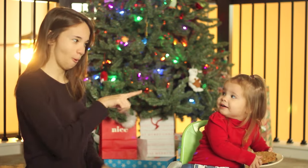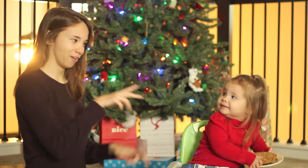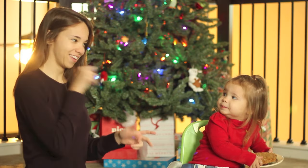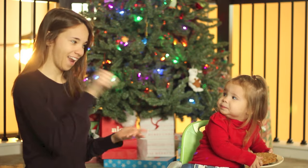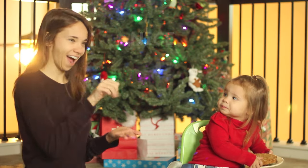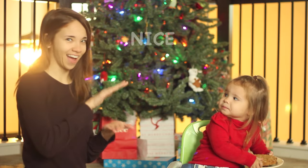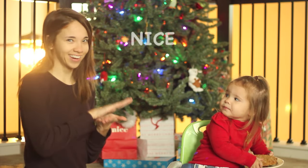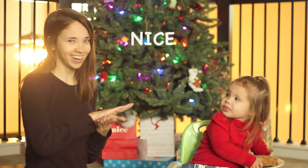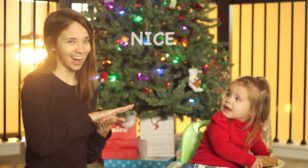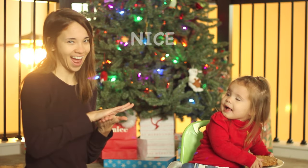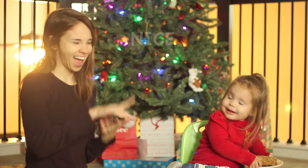Oh, you are not nice.